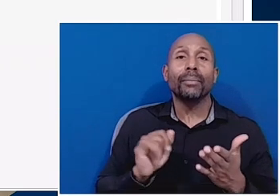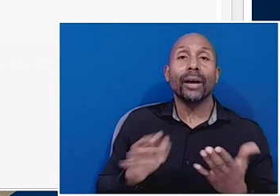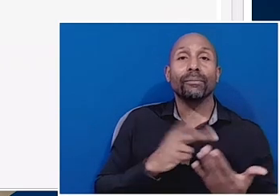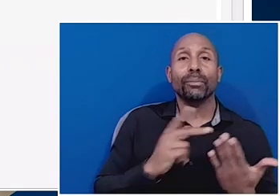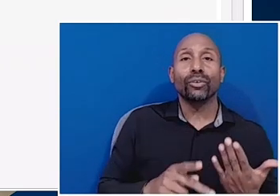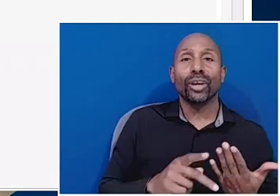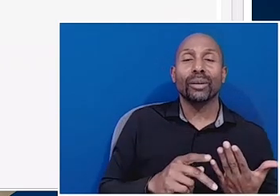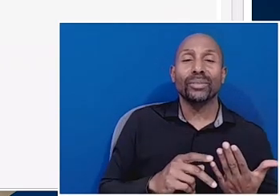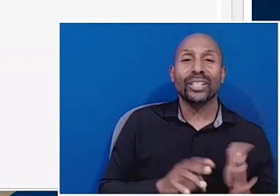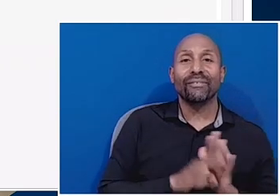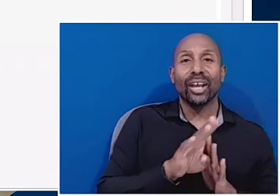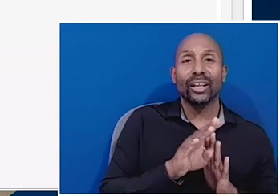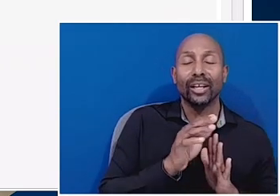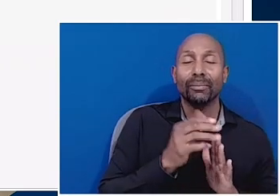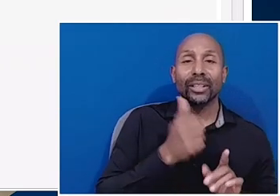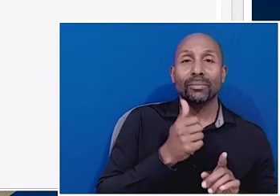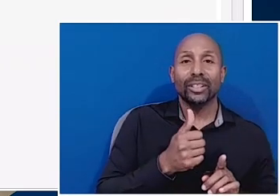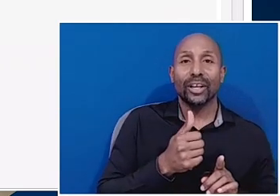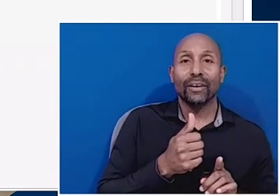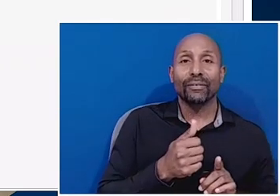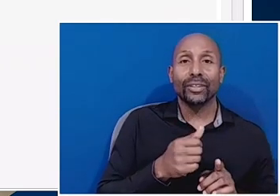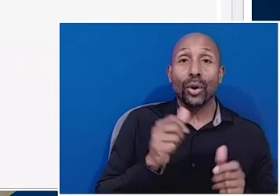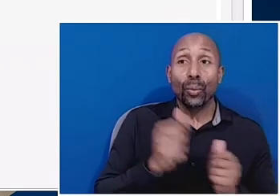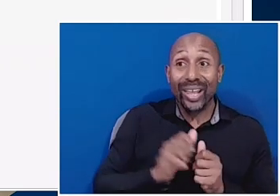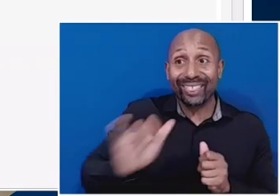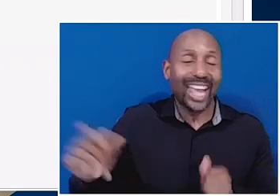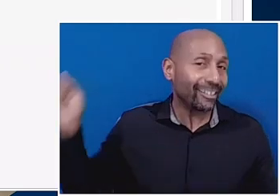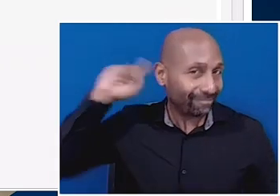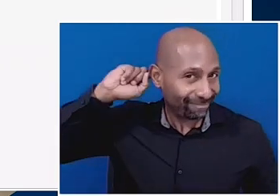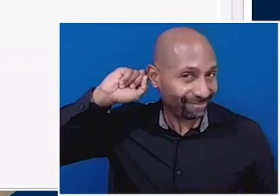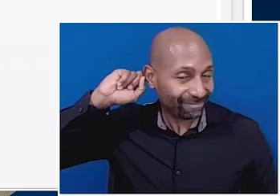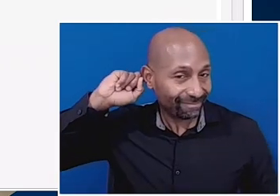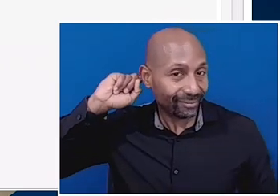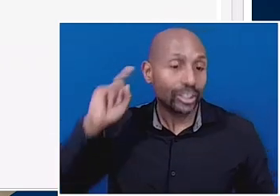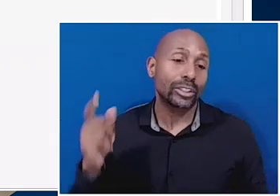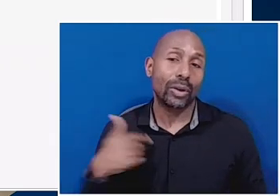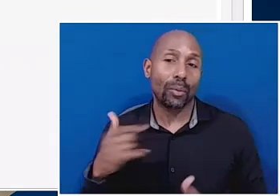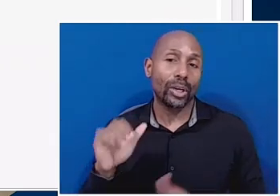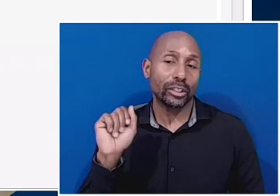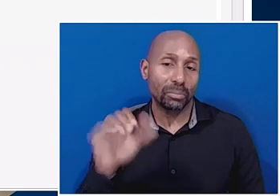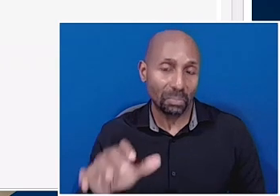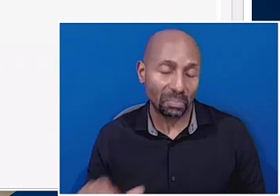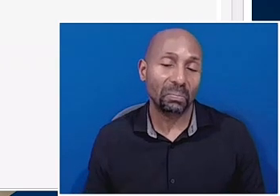But the only reason why I wanted to jump into that conversation. Thank you, Scott. Amy.